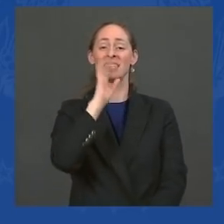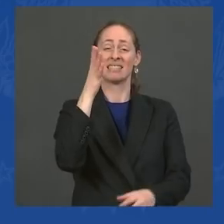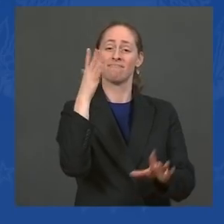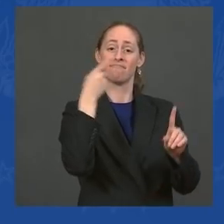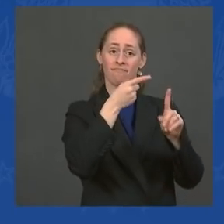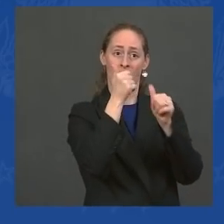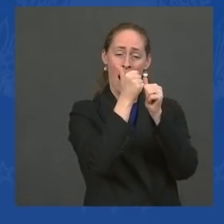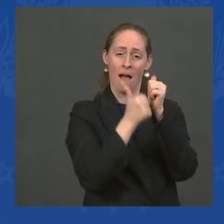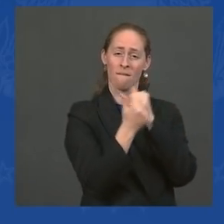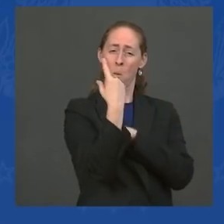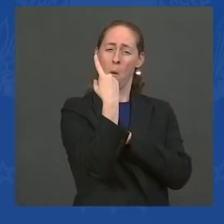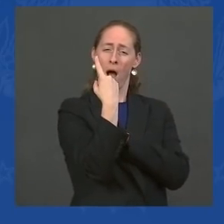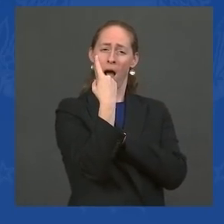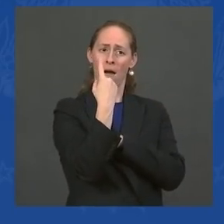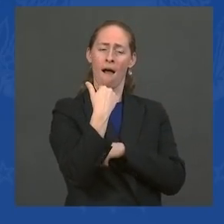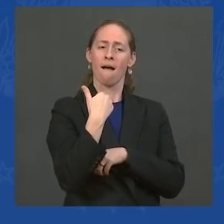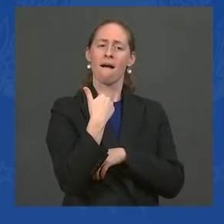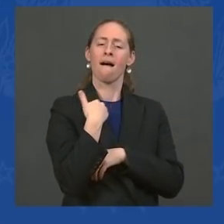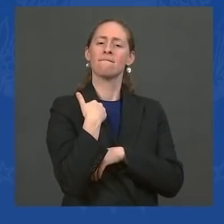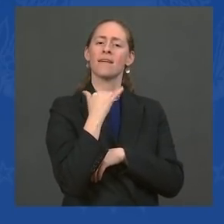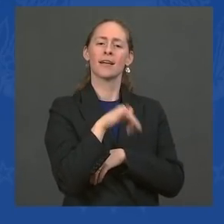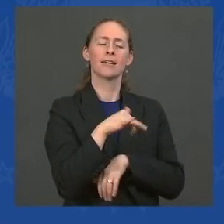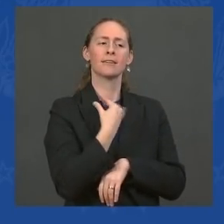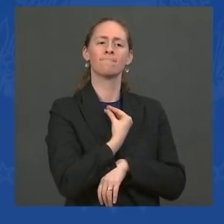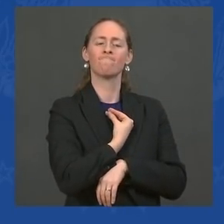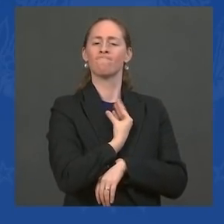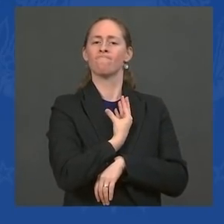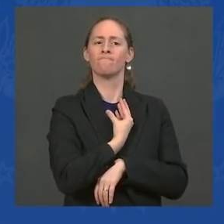known or unknown, actual or visionary." End of quote.